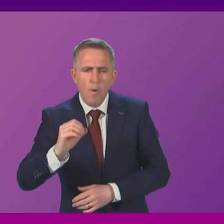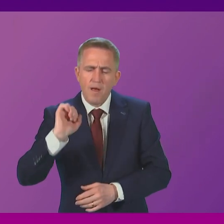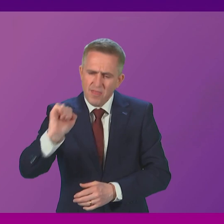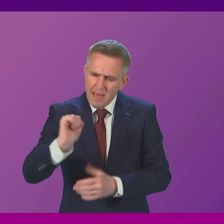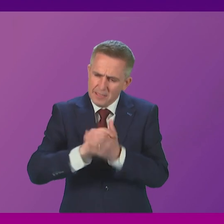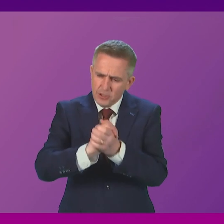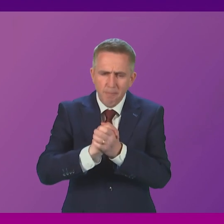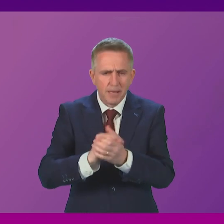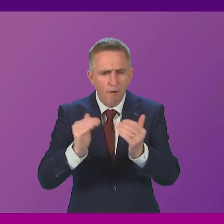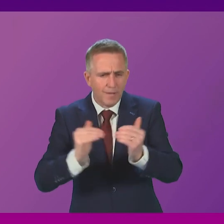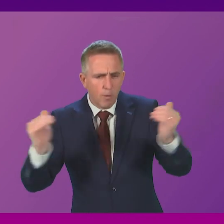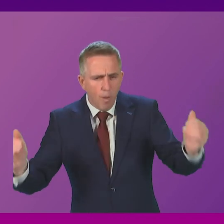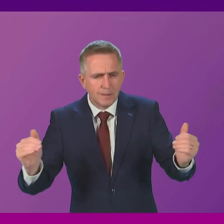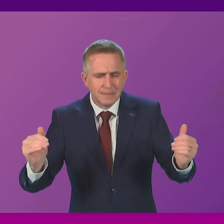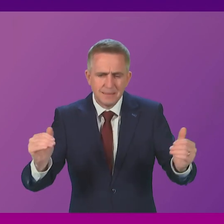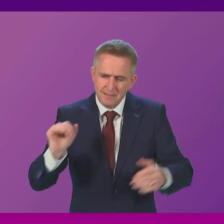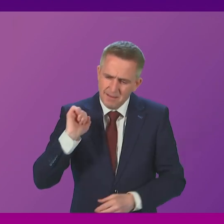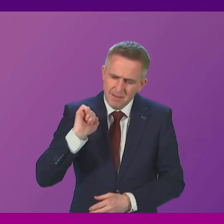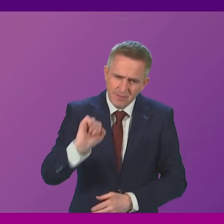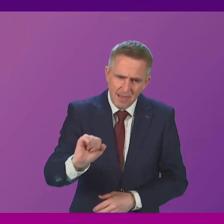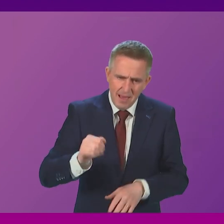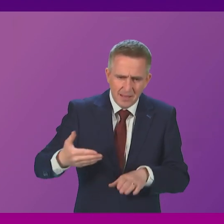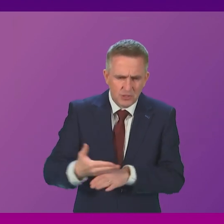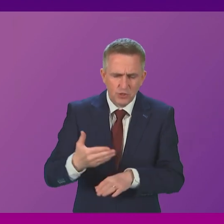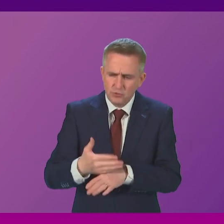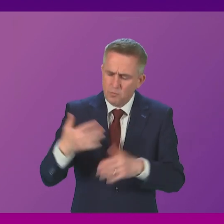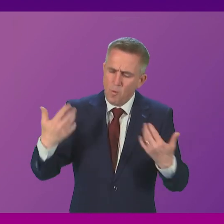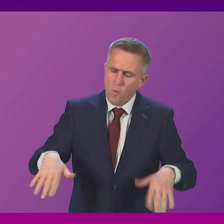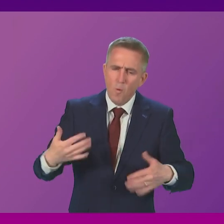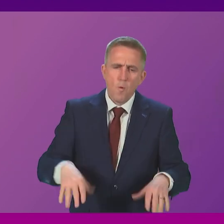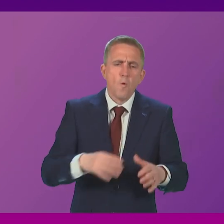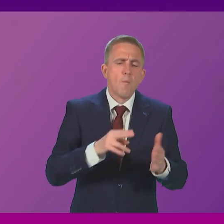Through all those achievements and many more besides, Nicola Sturgeon and John Swinney